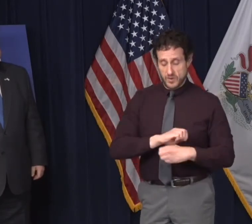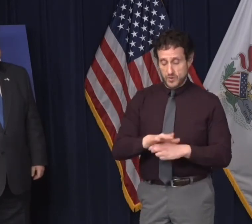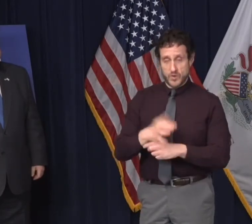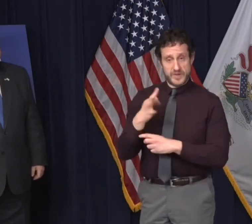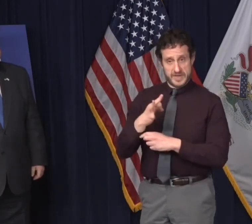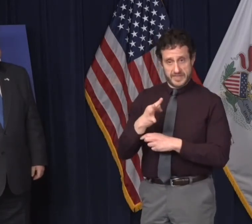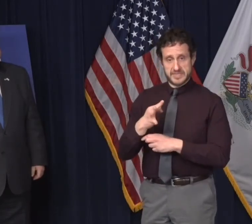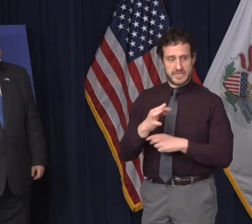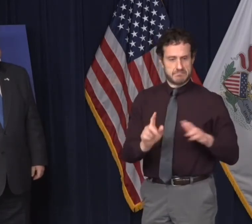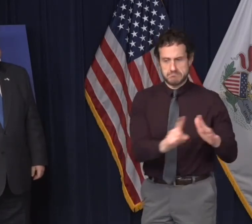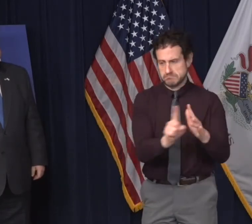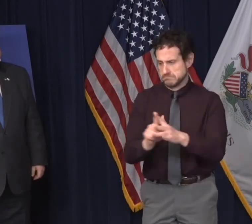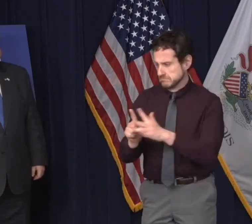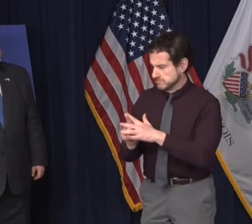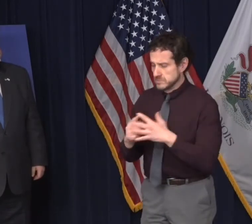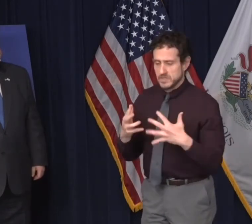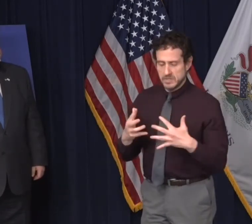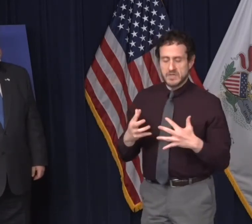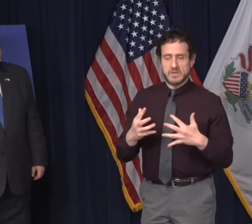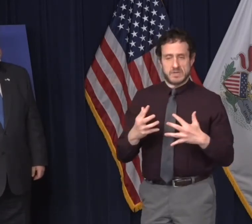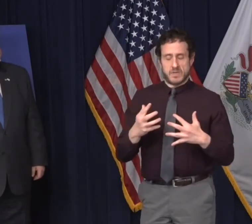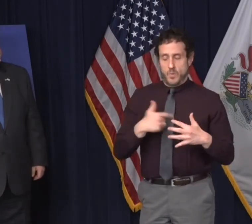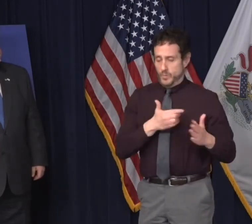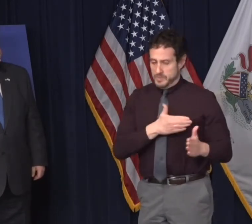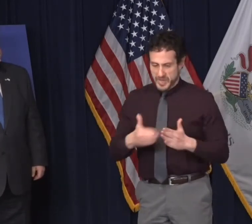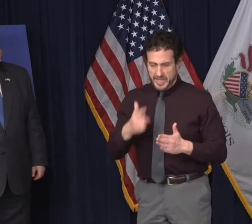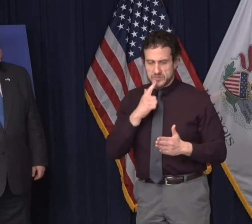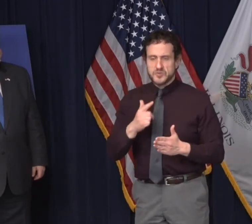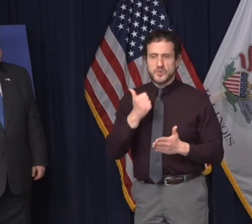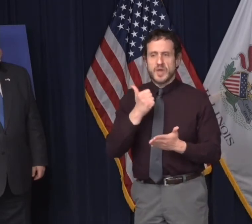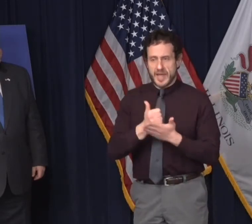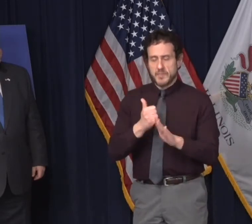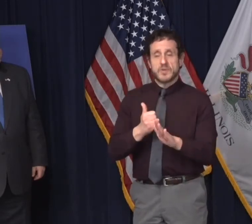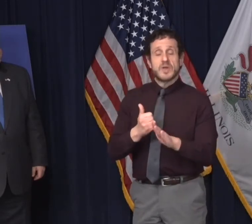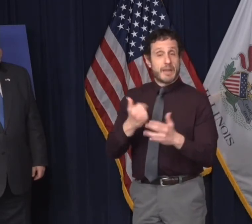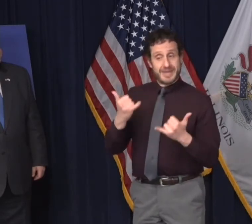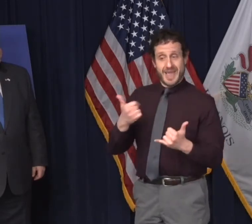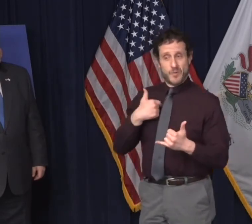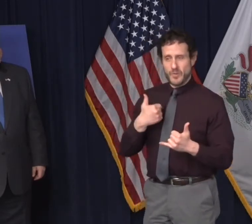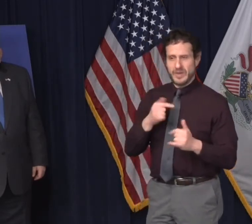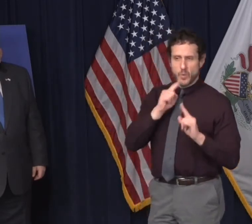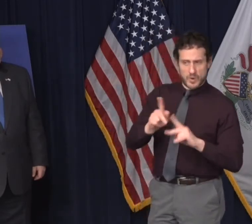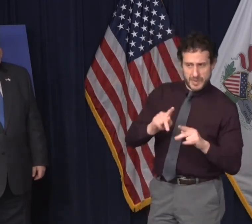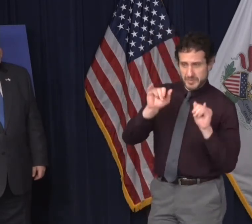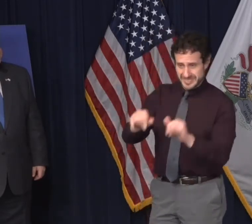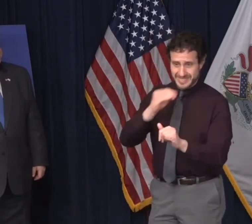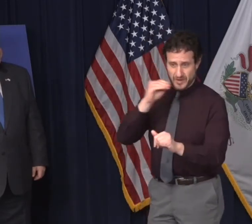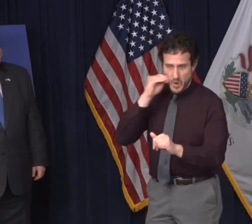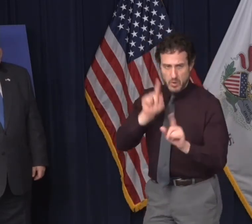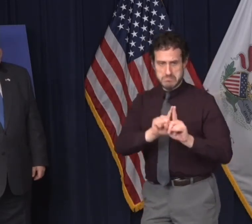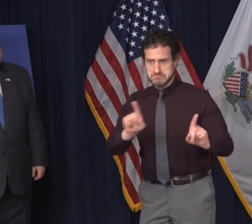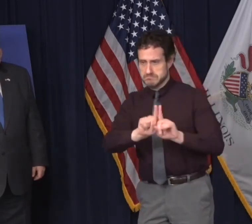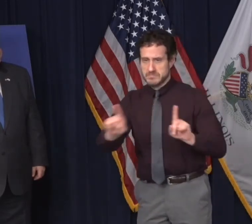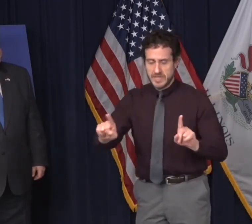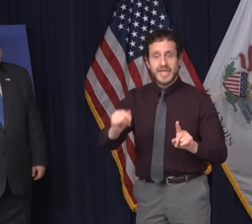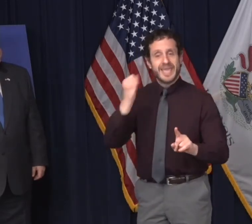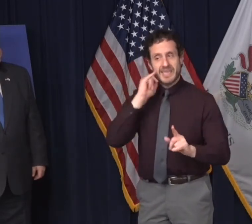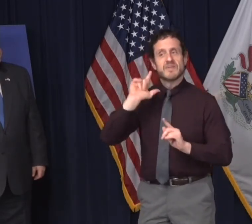LARGE OUTBREAK ONGOING. GIVEN MAGNITUDE OF COVID-19 CASES AND PLANS TO EVENTUALLY RELAX MITIGATION EFFORTS SUCH AS